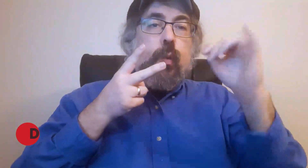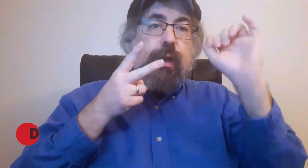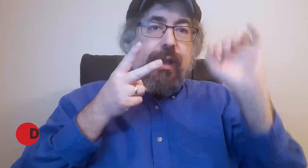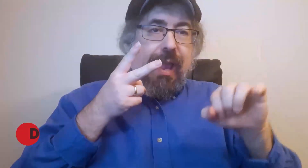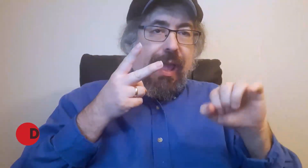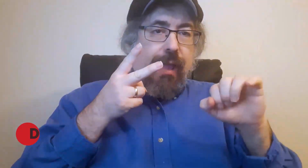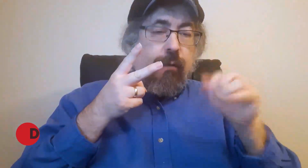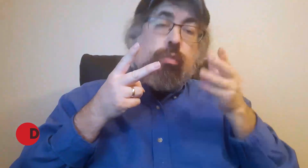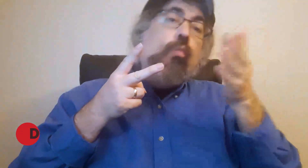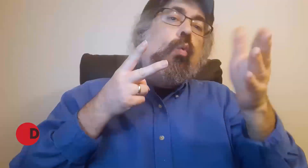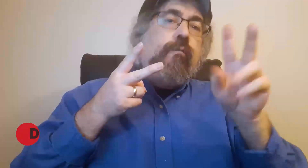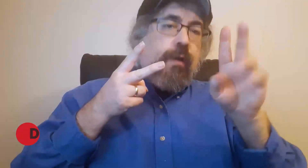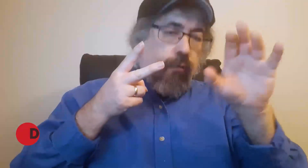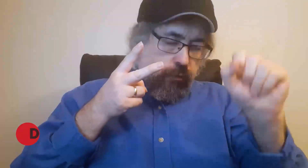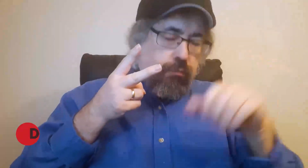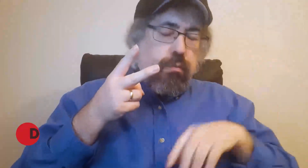Deaf and Hard of Hearing Canadians.